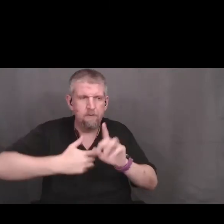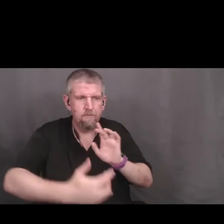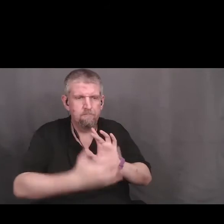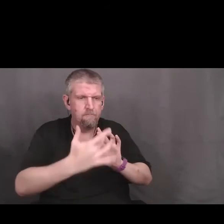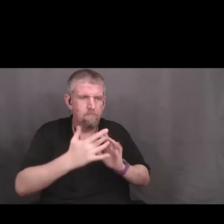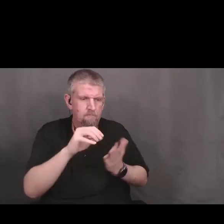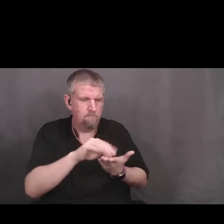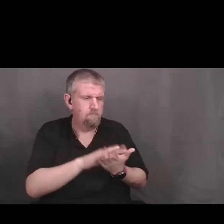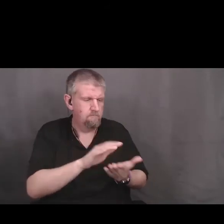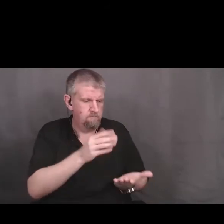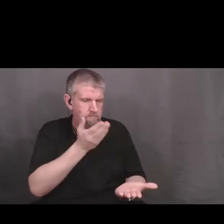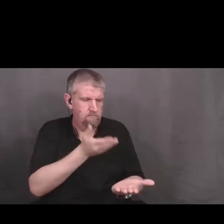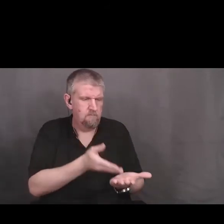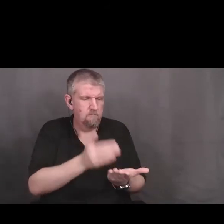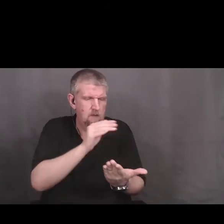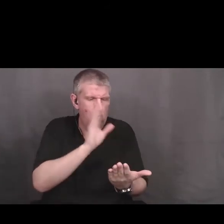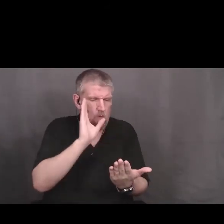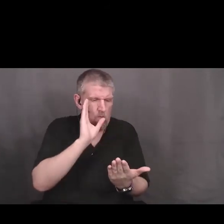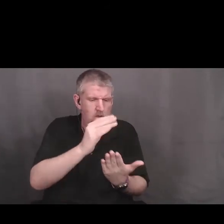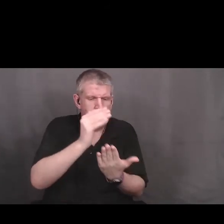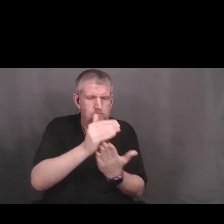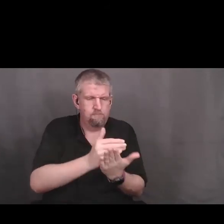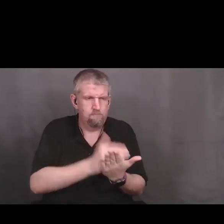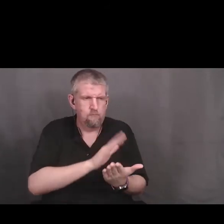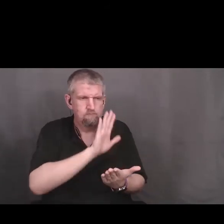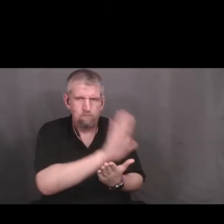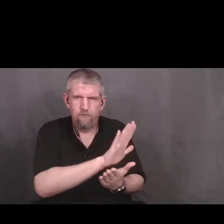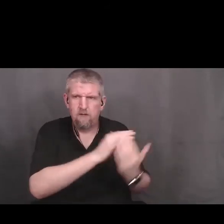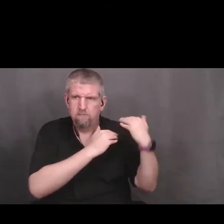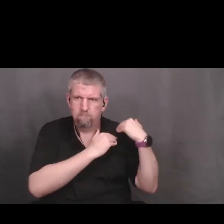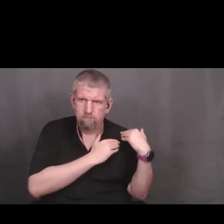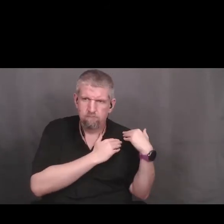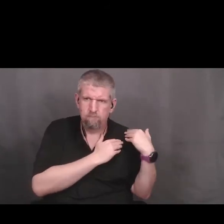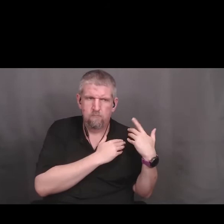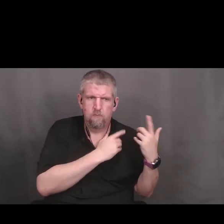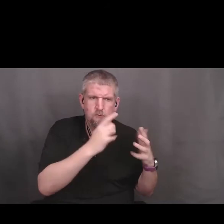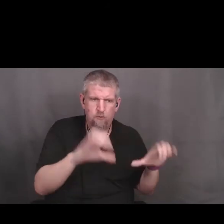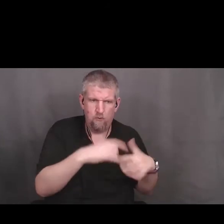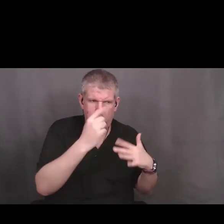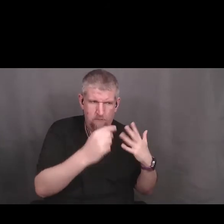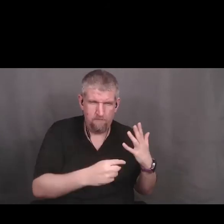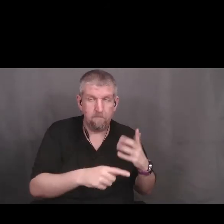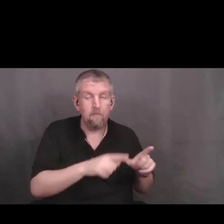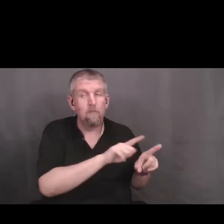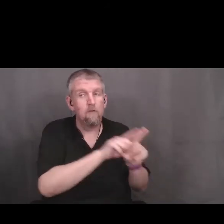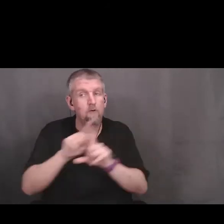So, it's suppose to list the responsibilities of the client. Also, is supposed to list the responsibilities